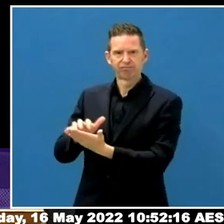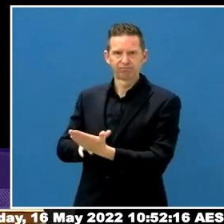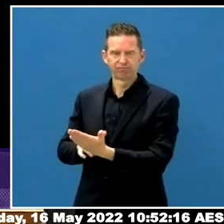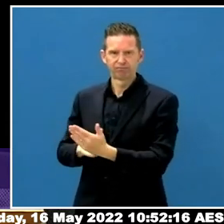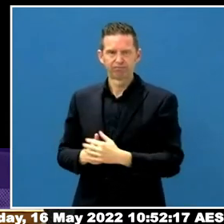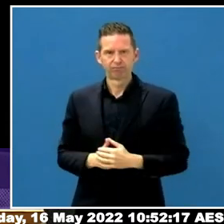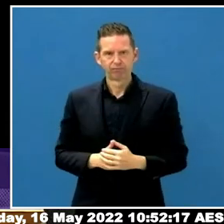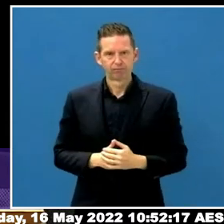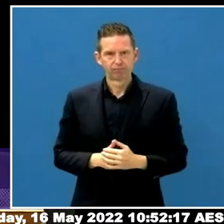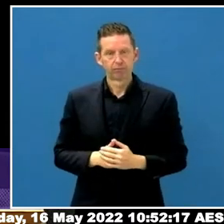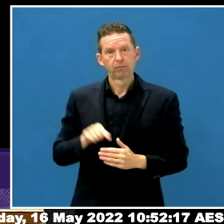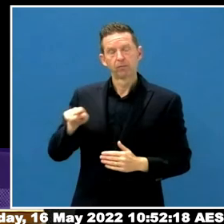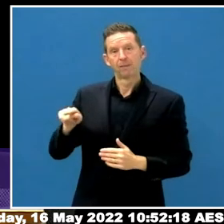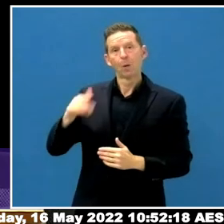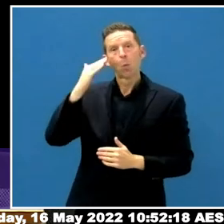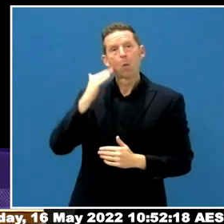Rachel was a former senior executive in Afford.